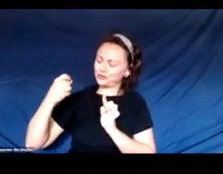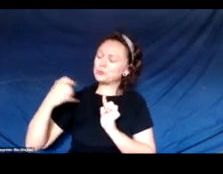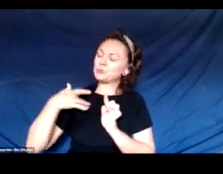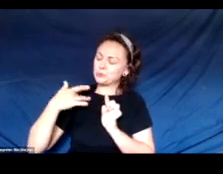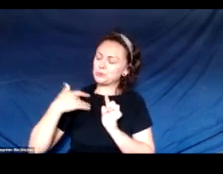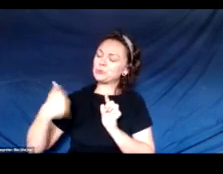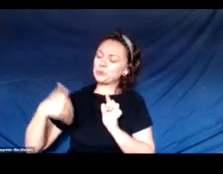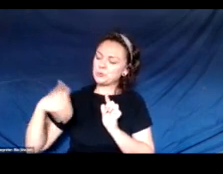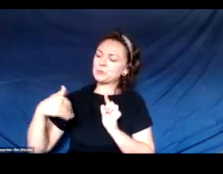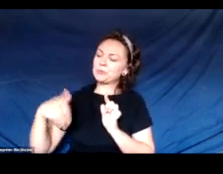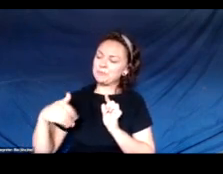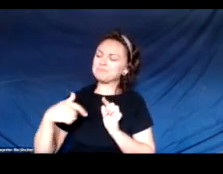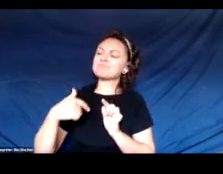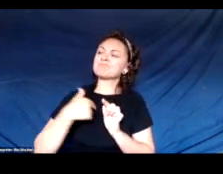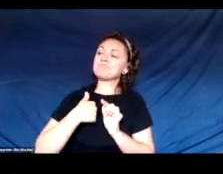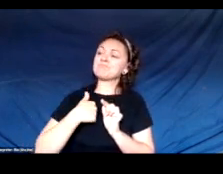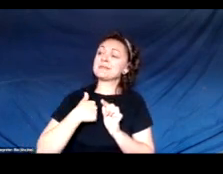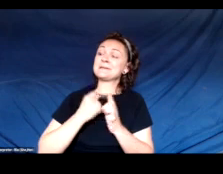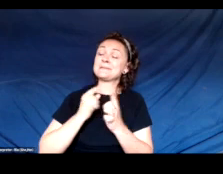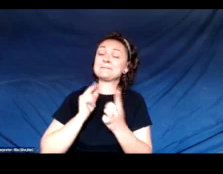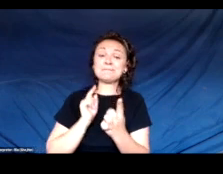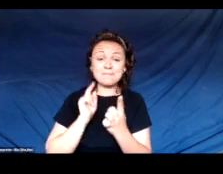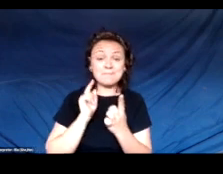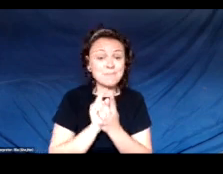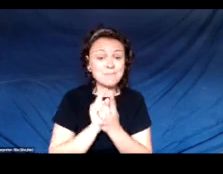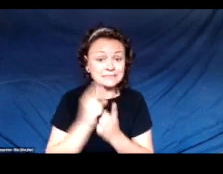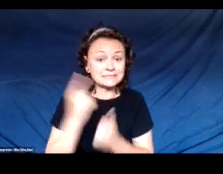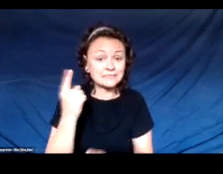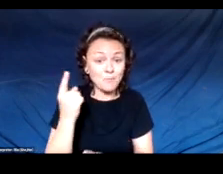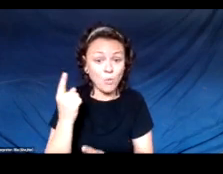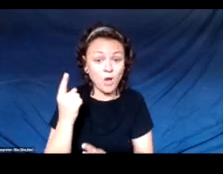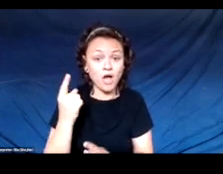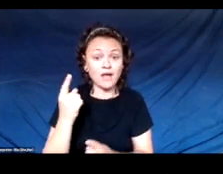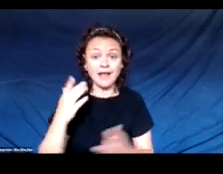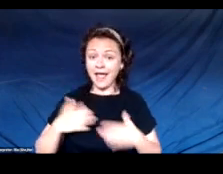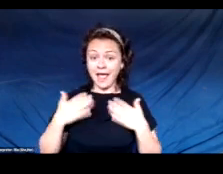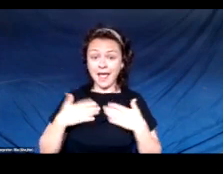never met anybody as joyful as my son,